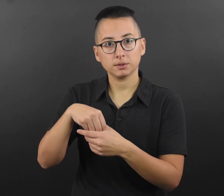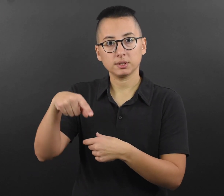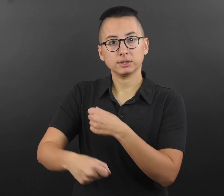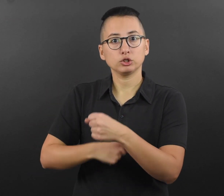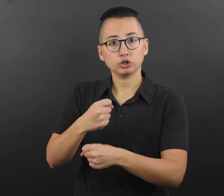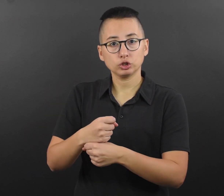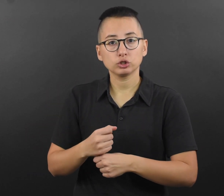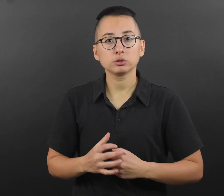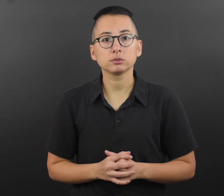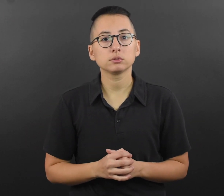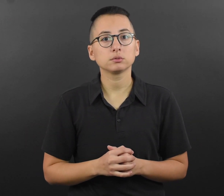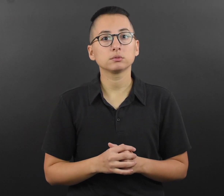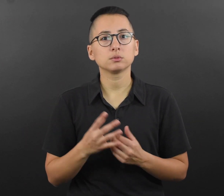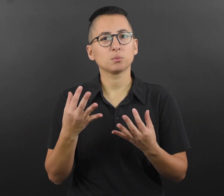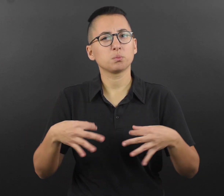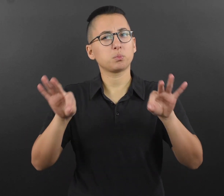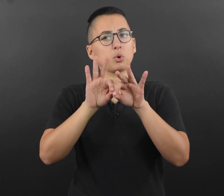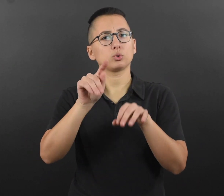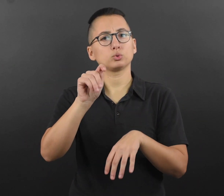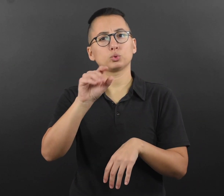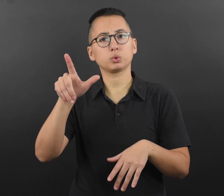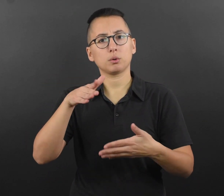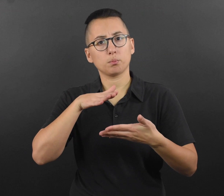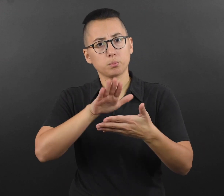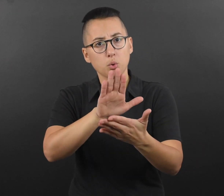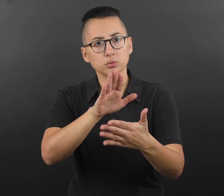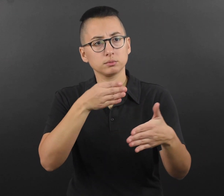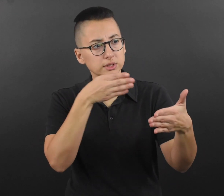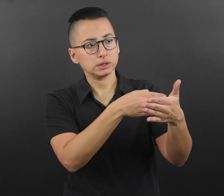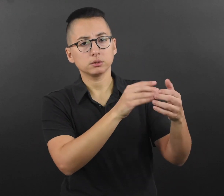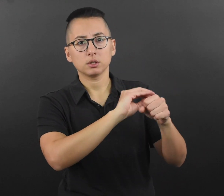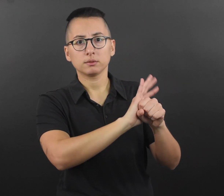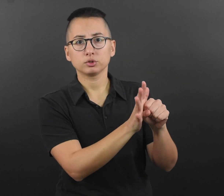which has hosted 11 clinics so far. “It's an important tool in the COVID response tool kit.